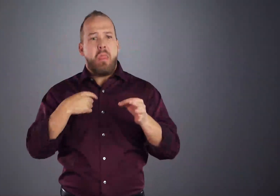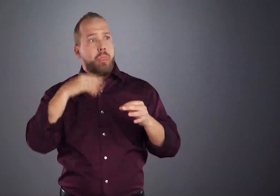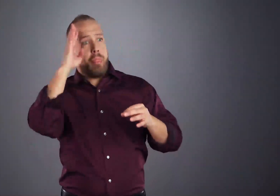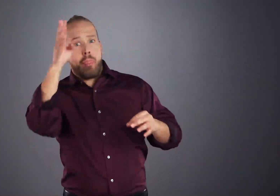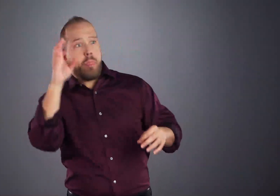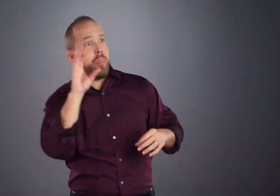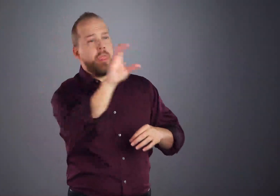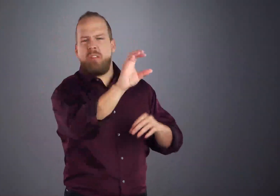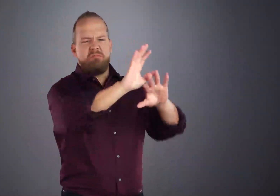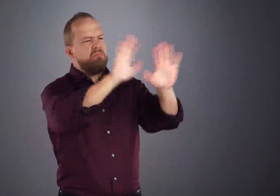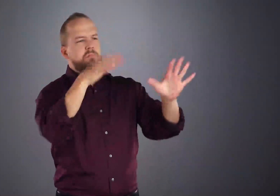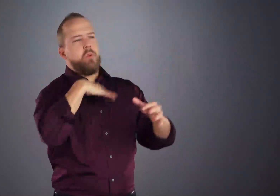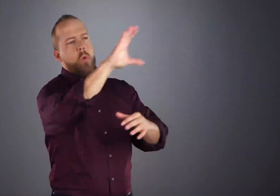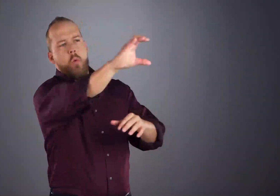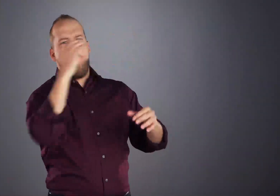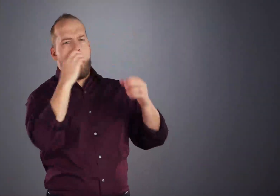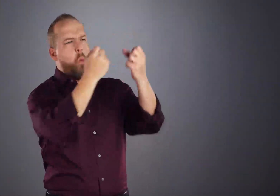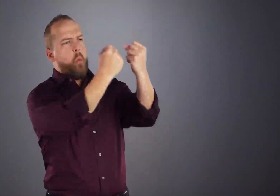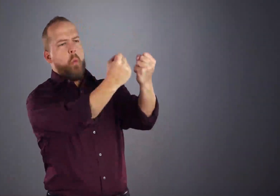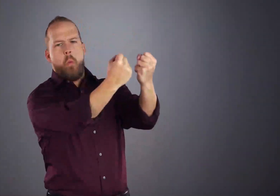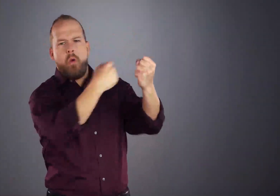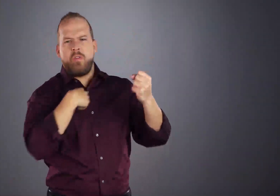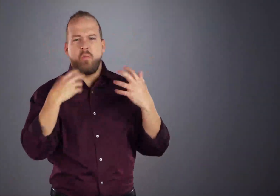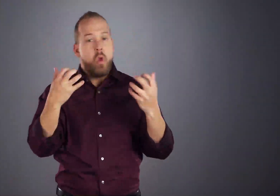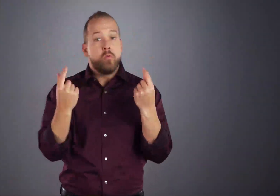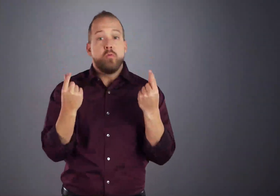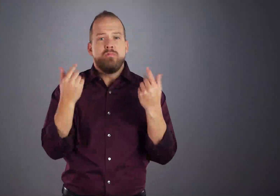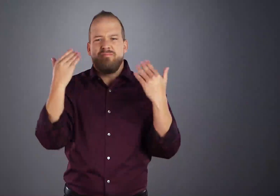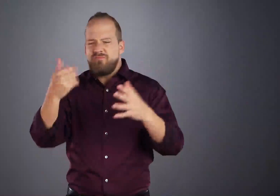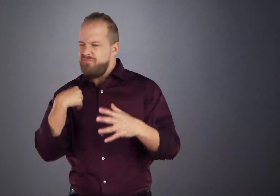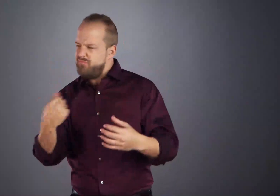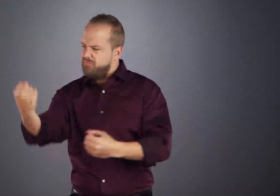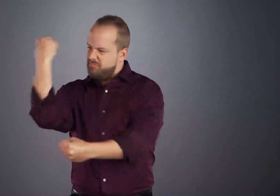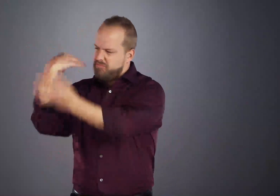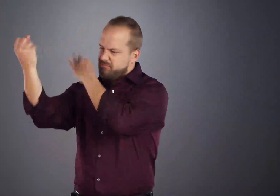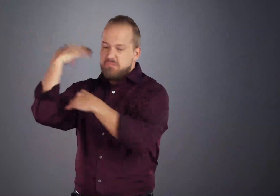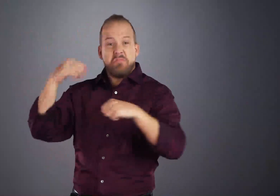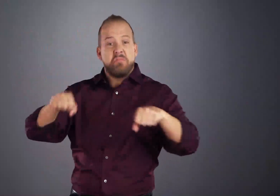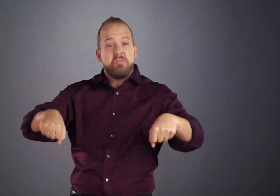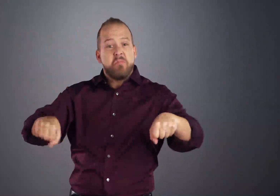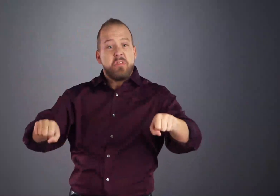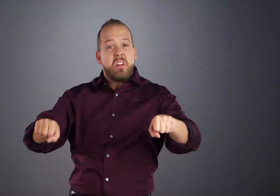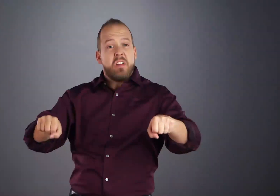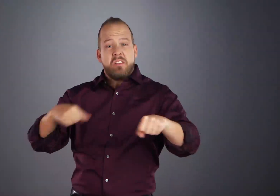We gave up our positions and off we roared on a motorcycle,